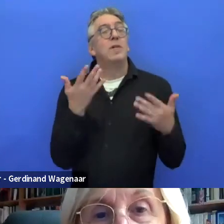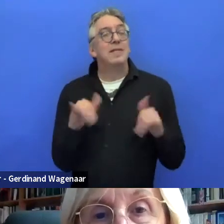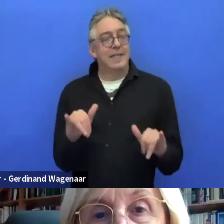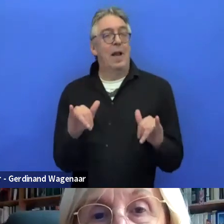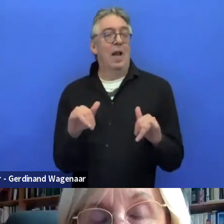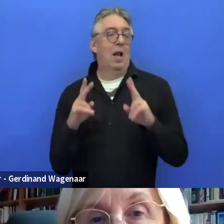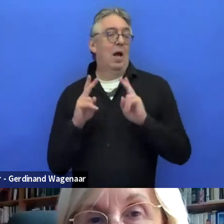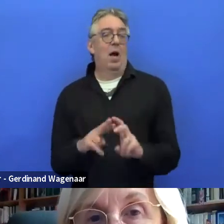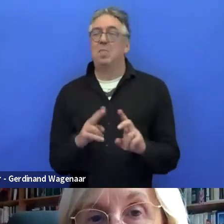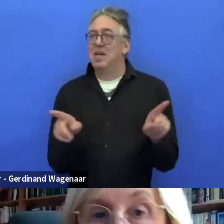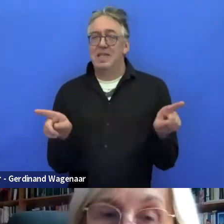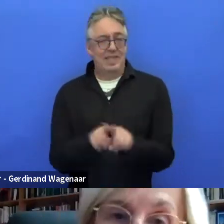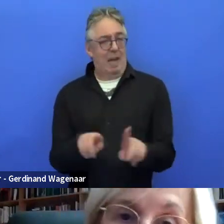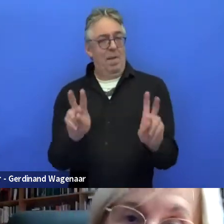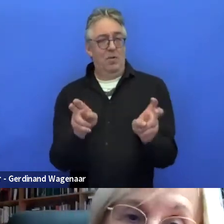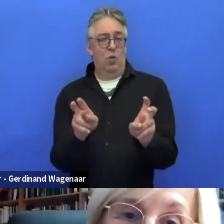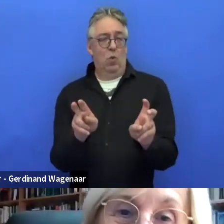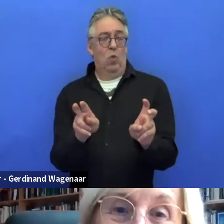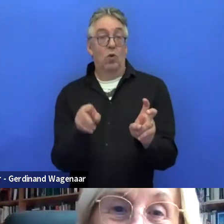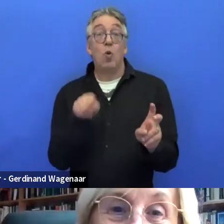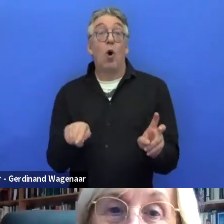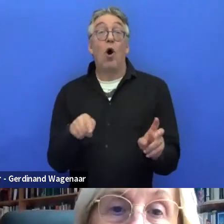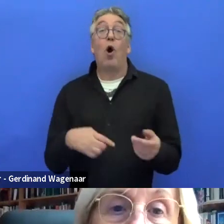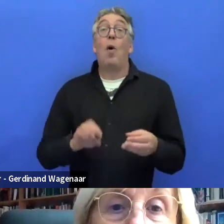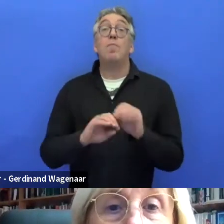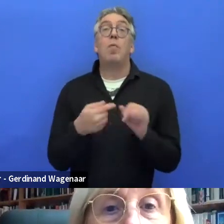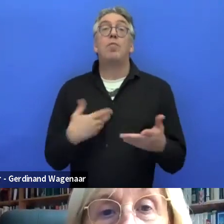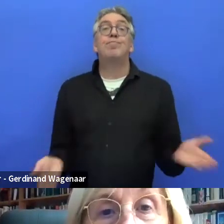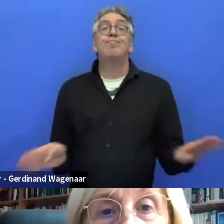This legal opinion stays with us and I understand your action absolutely,